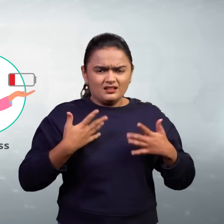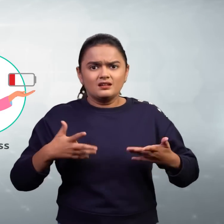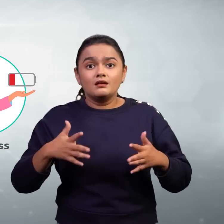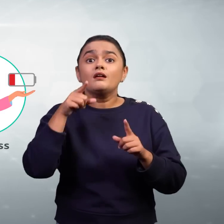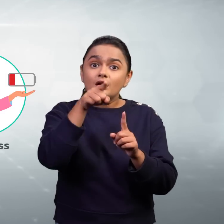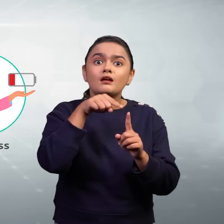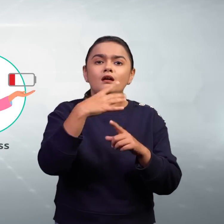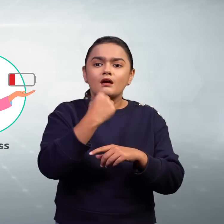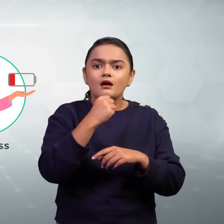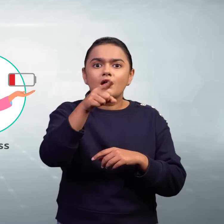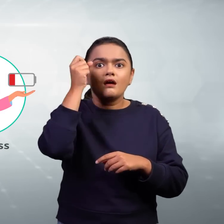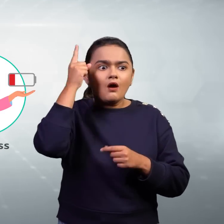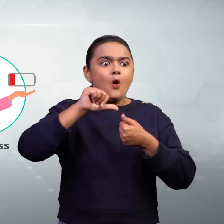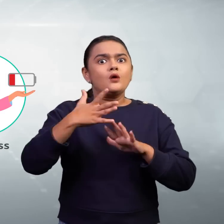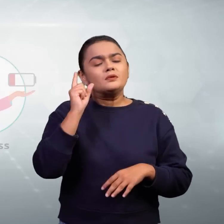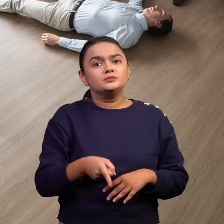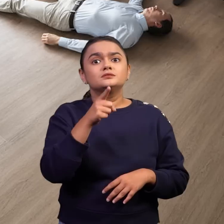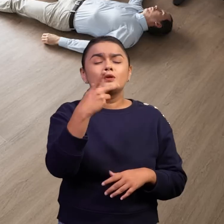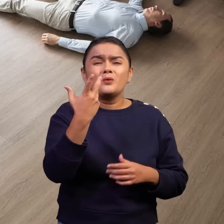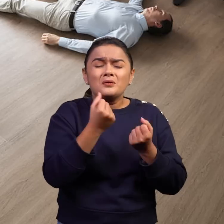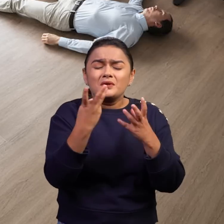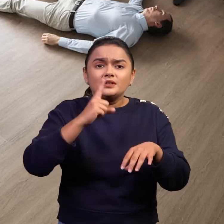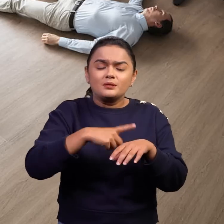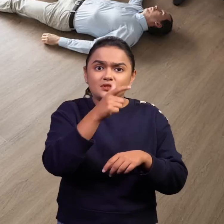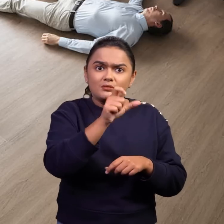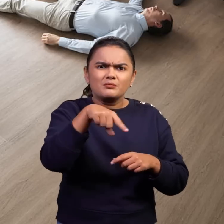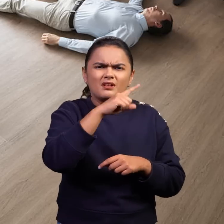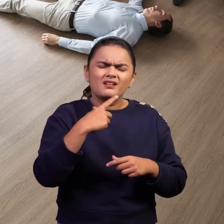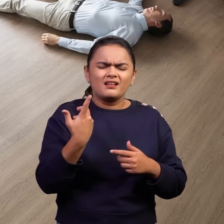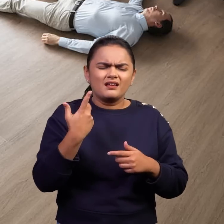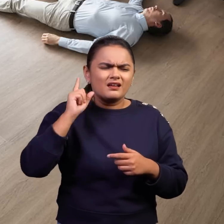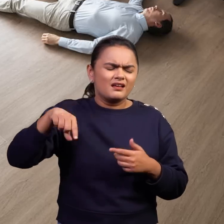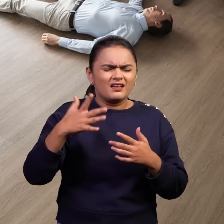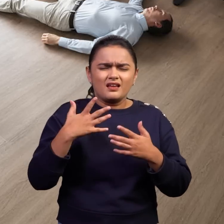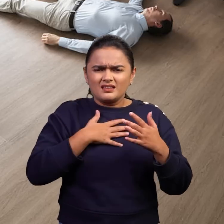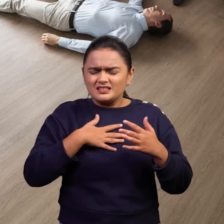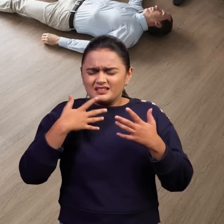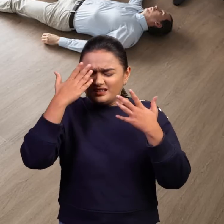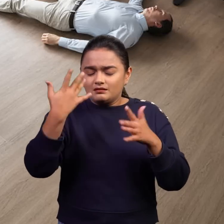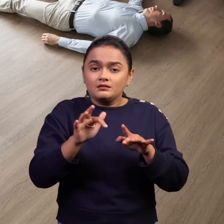You should identify these symptoms. Many times, patients ignore these symptoms and continue with their work.